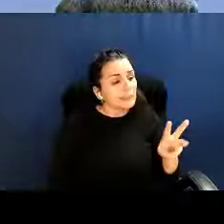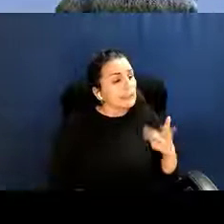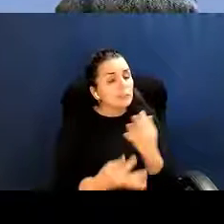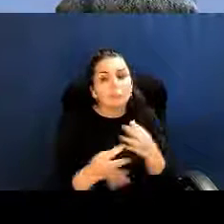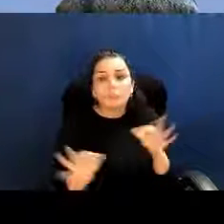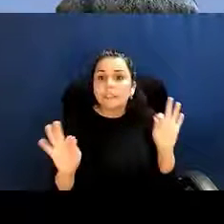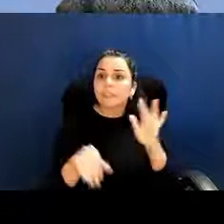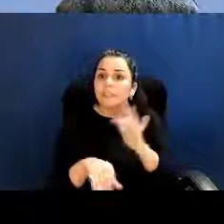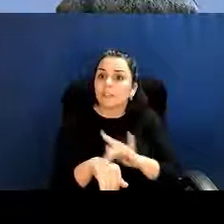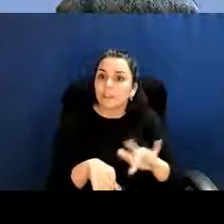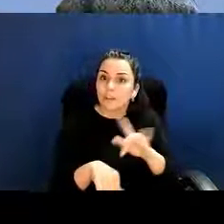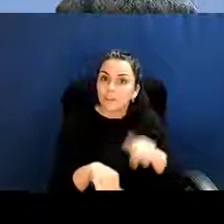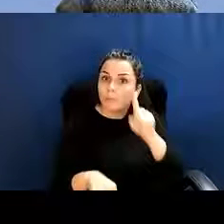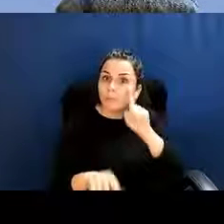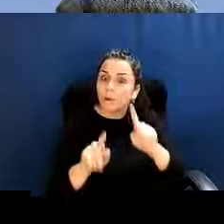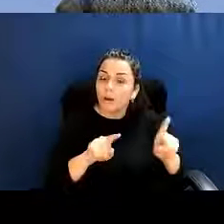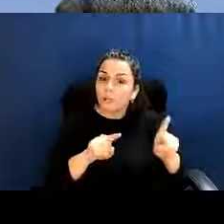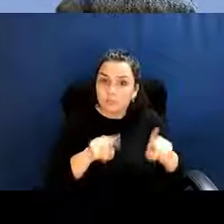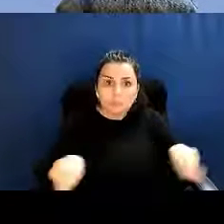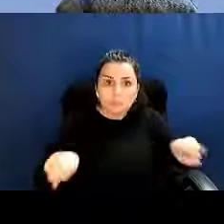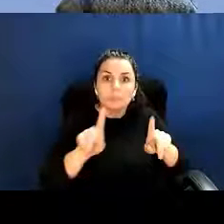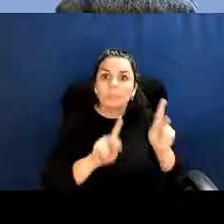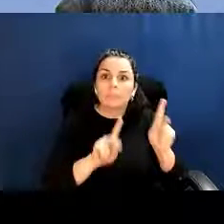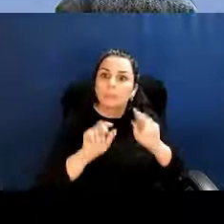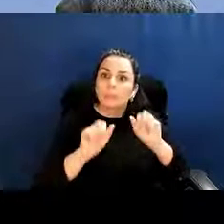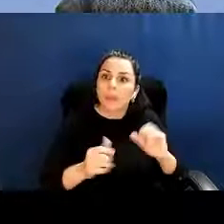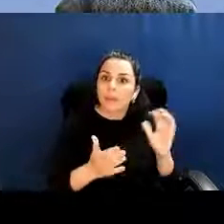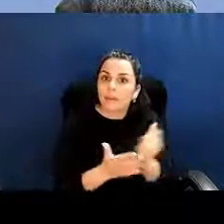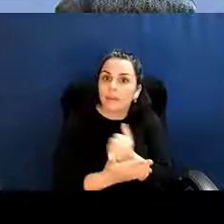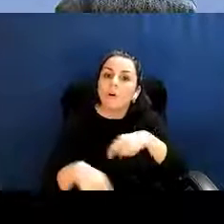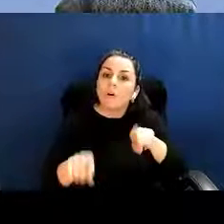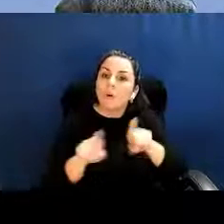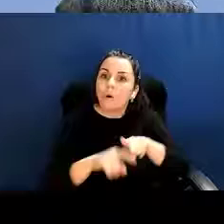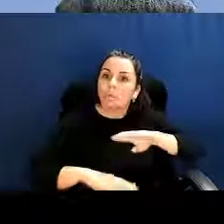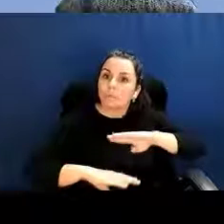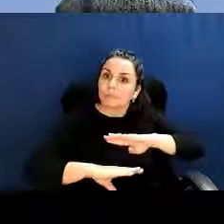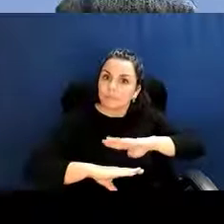It satisfies the NIH requirements for training on human research protections for key personnel.